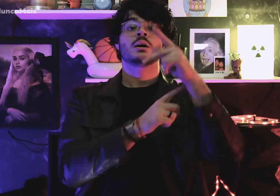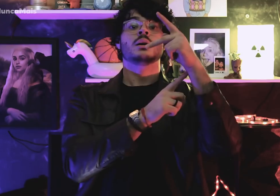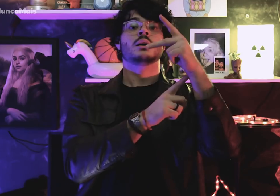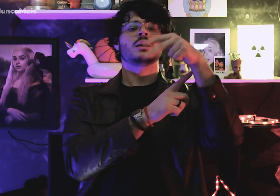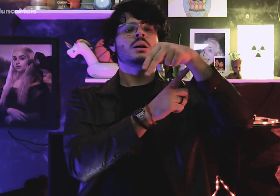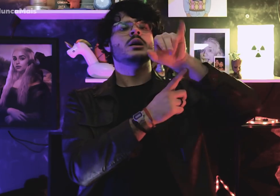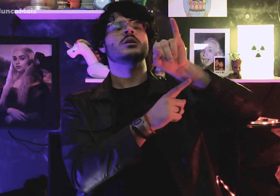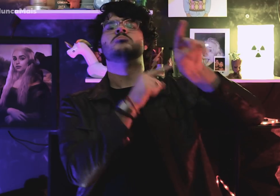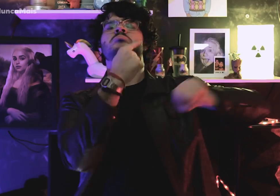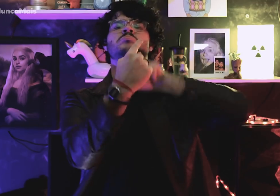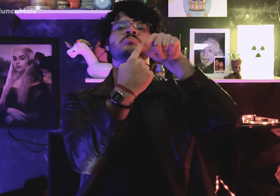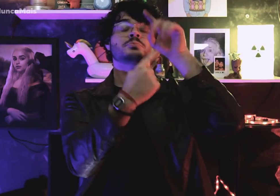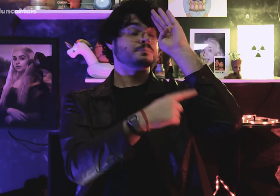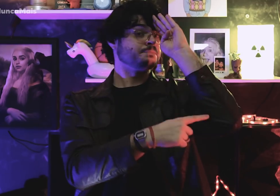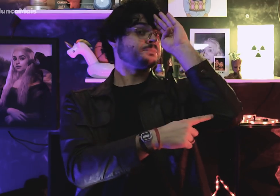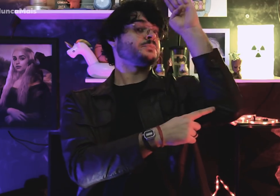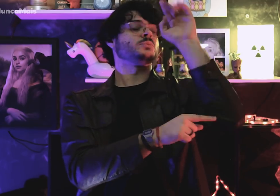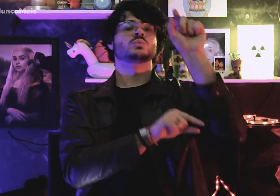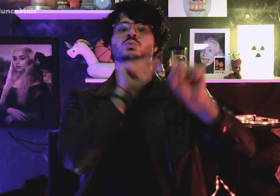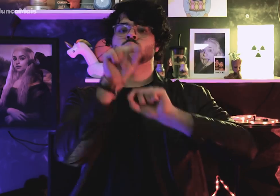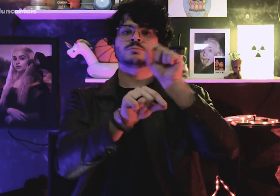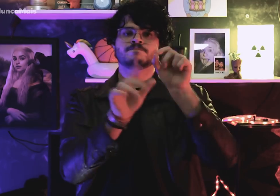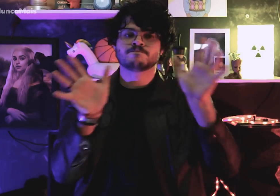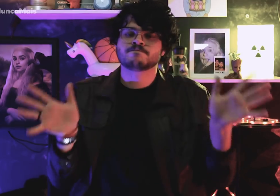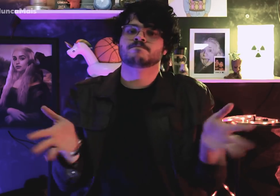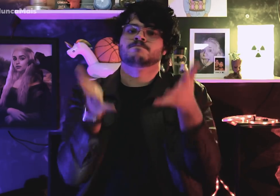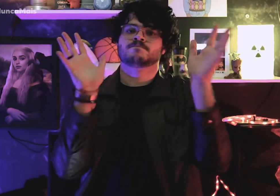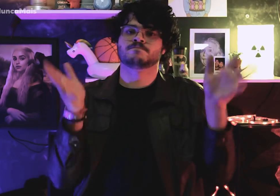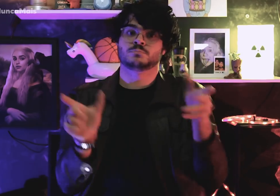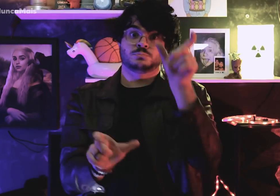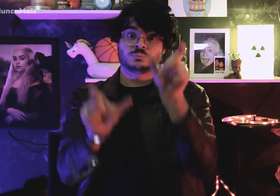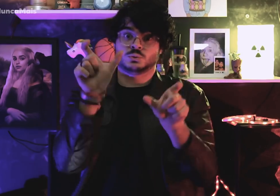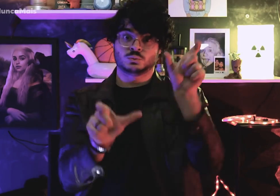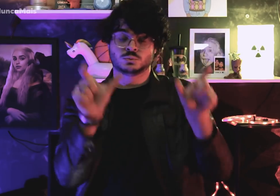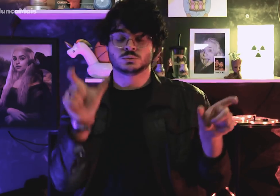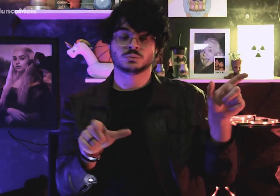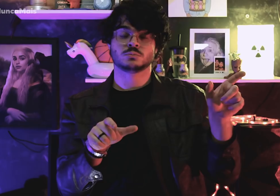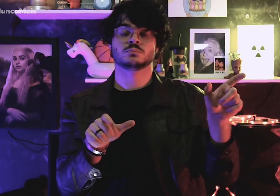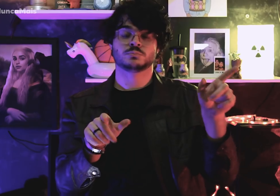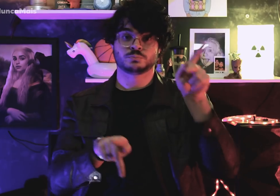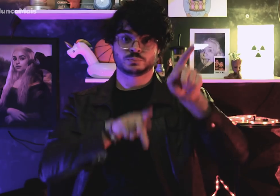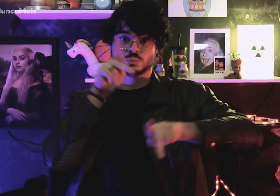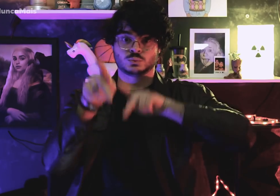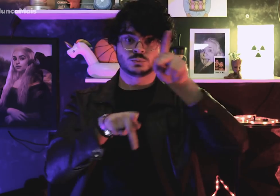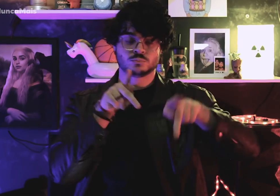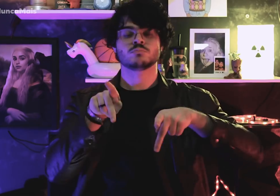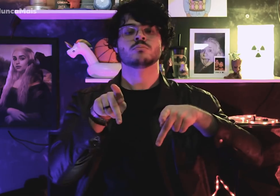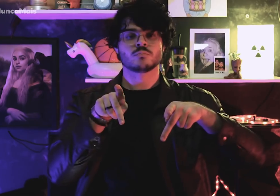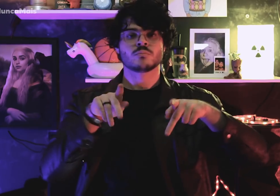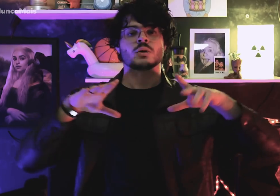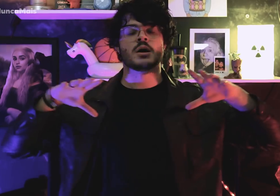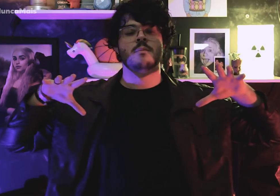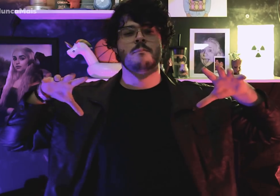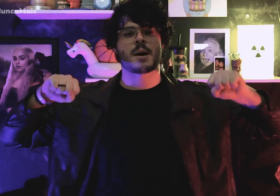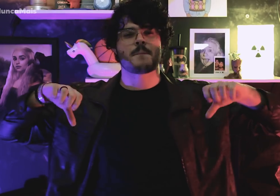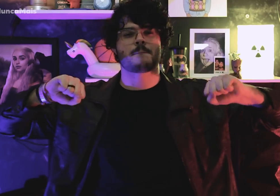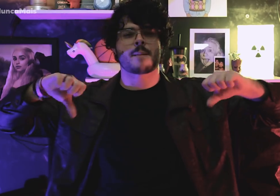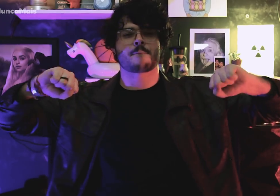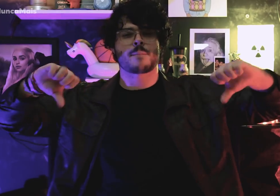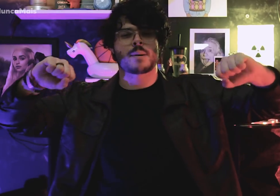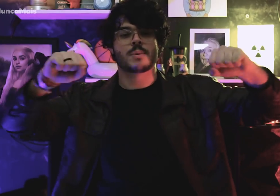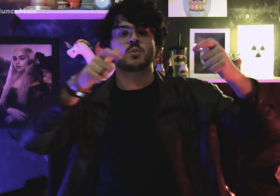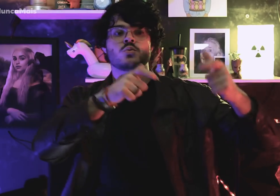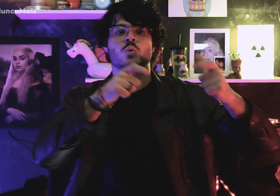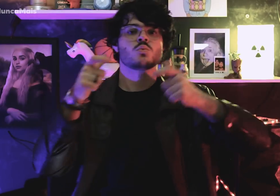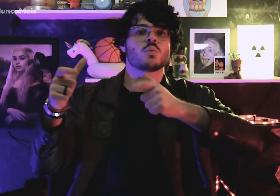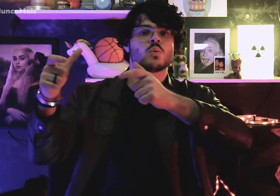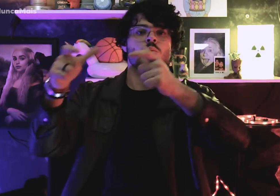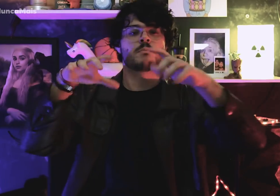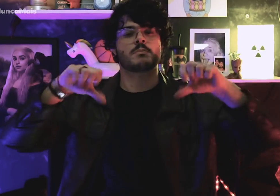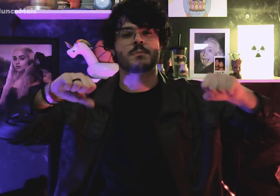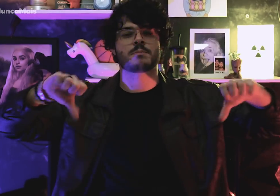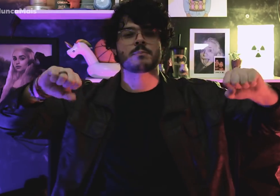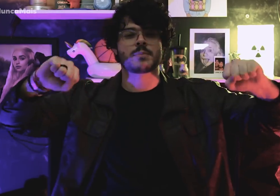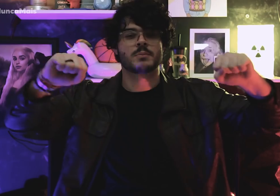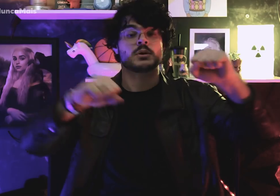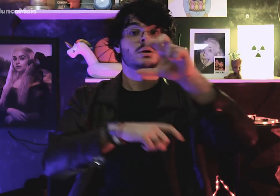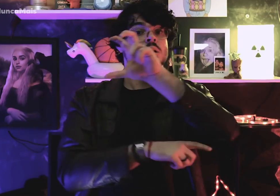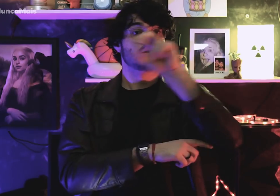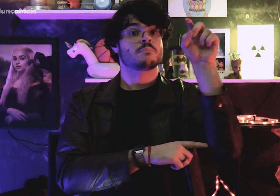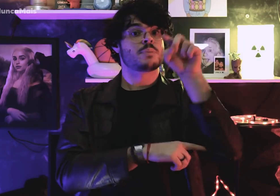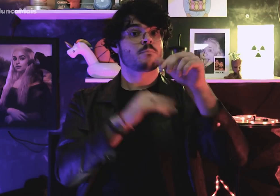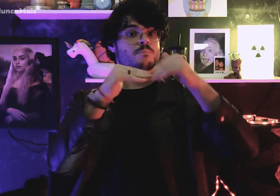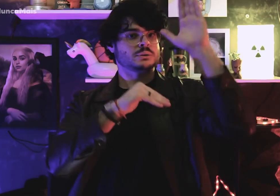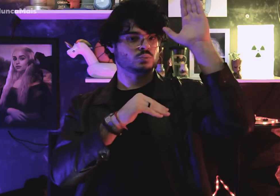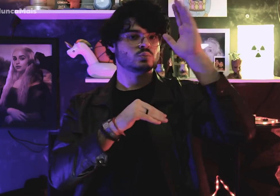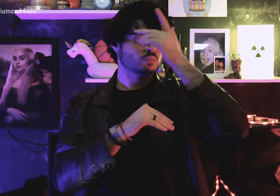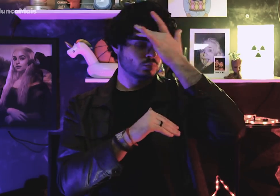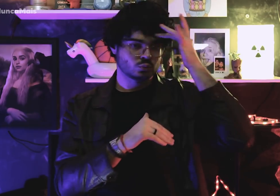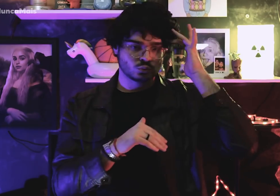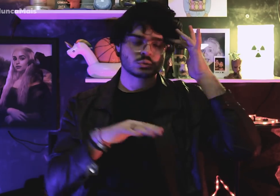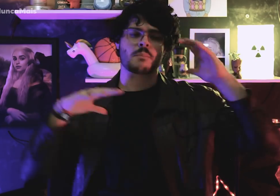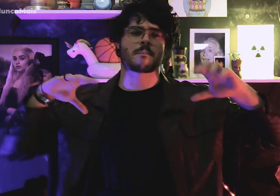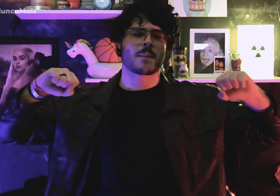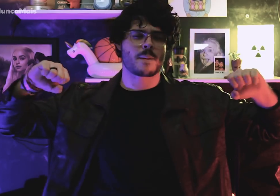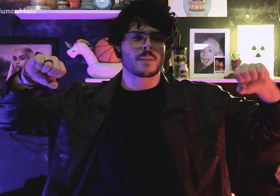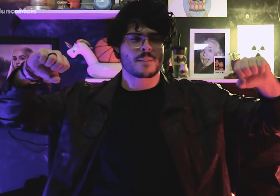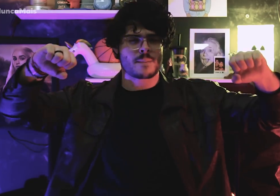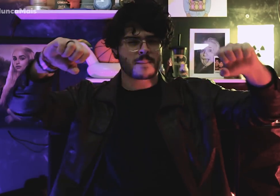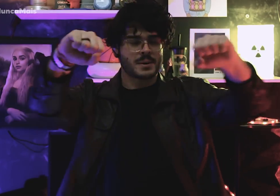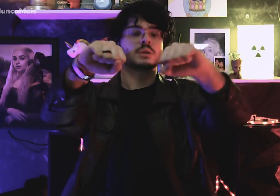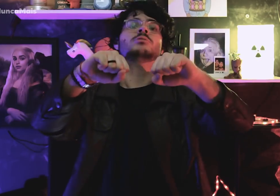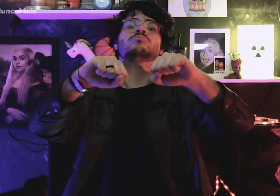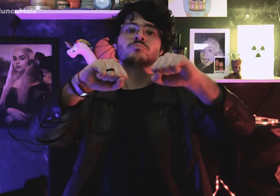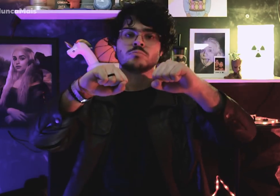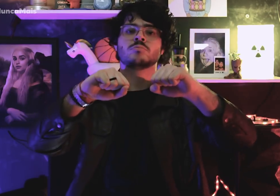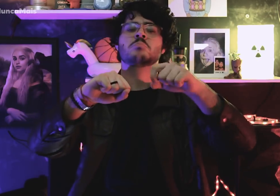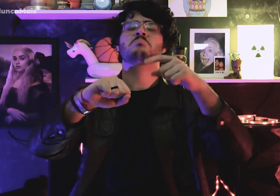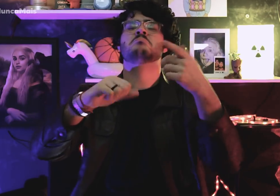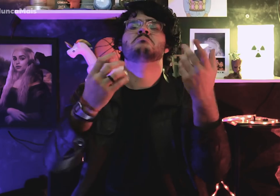The main objectives were to encourage colonization with about 500 thousand